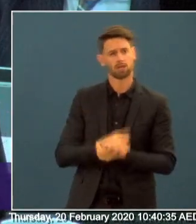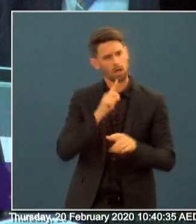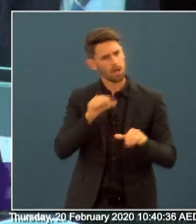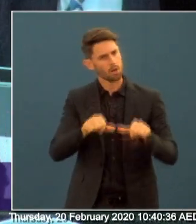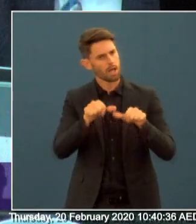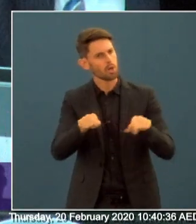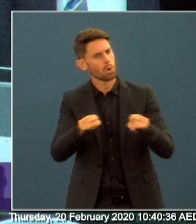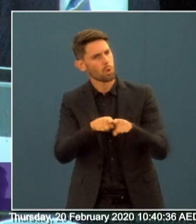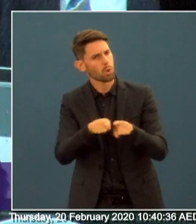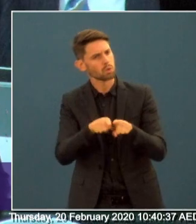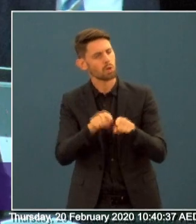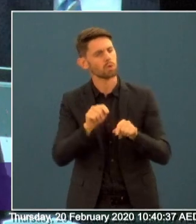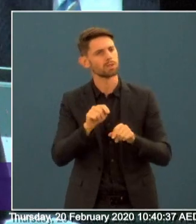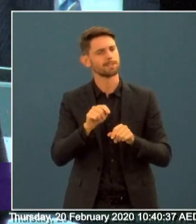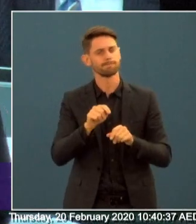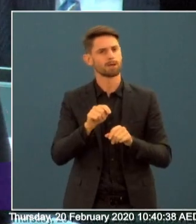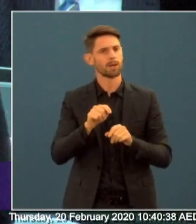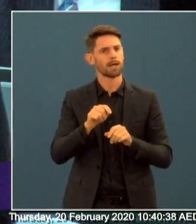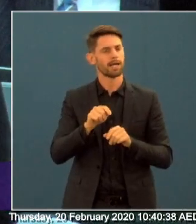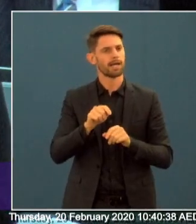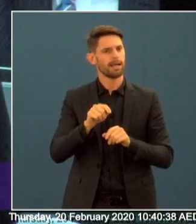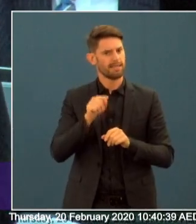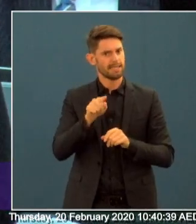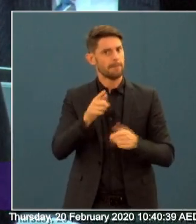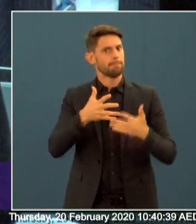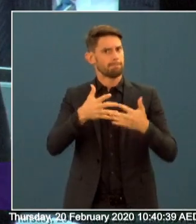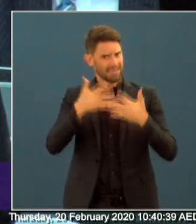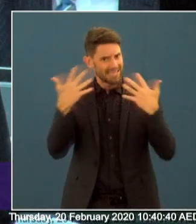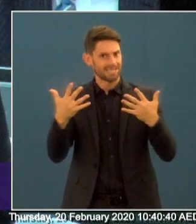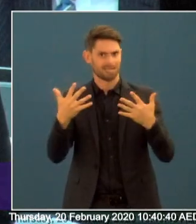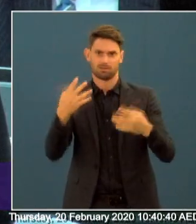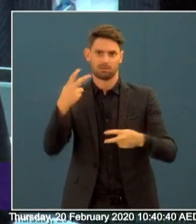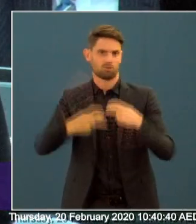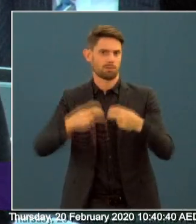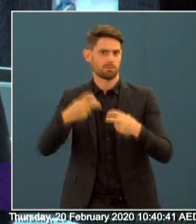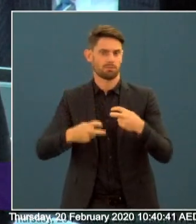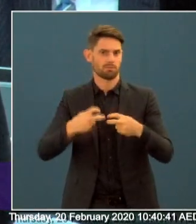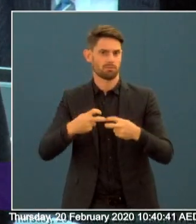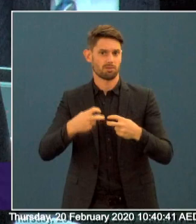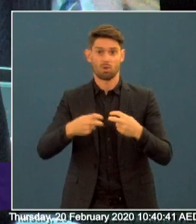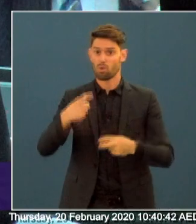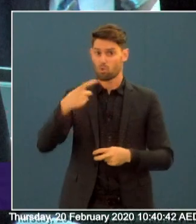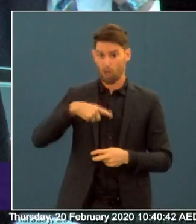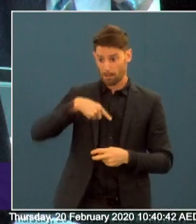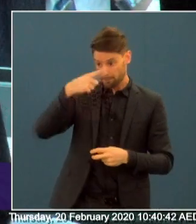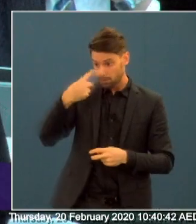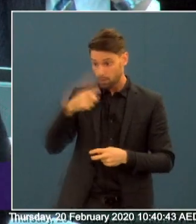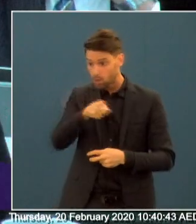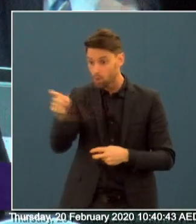Such systemic lack of preparedness is a major contributor to the stark mental and physical health disadvantage